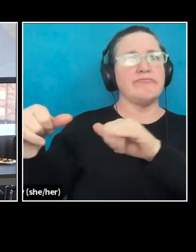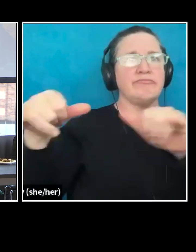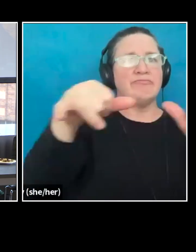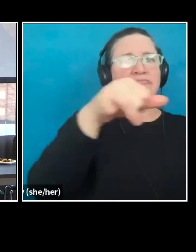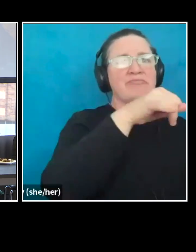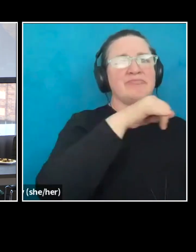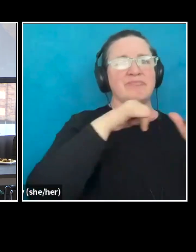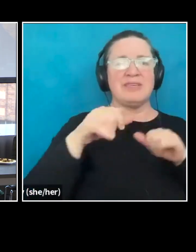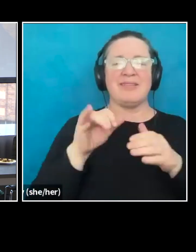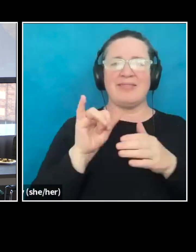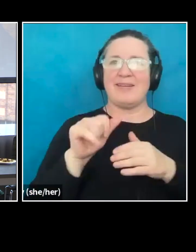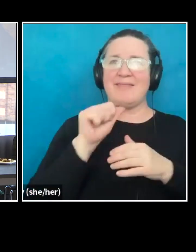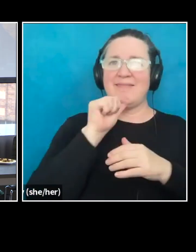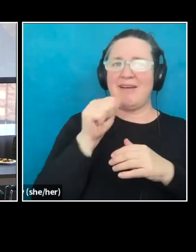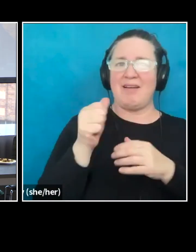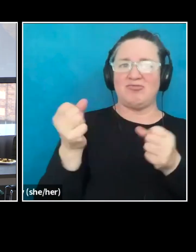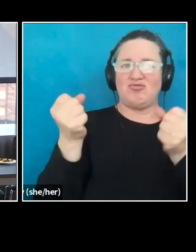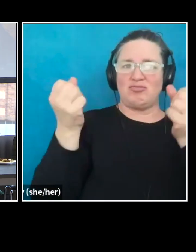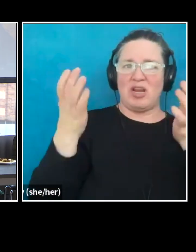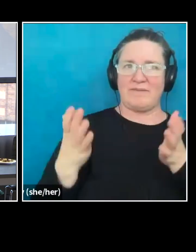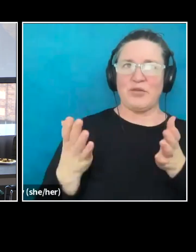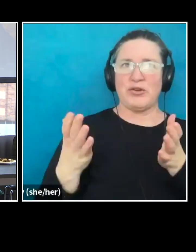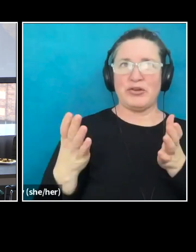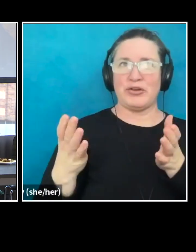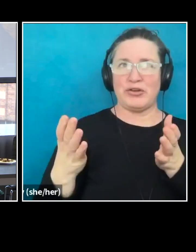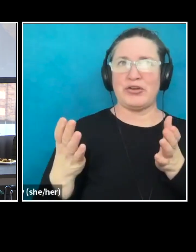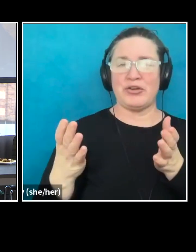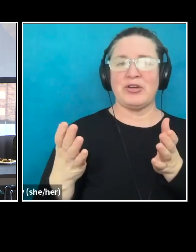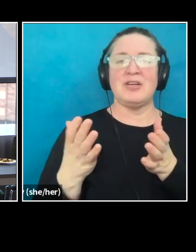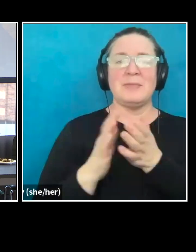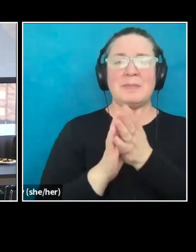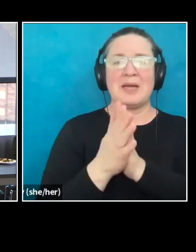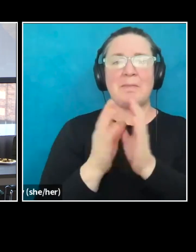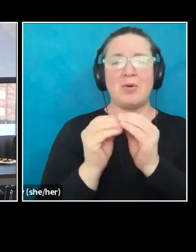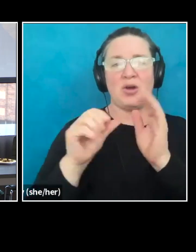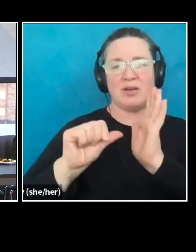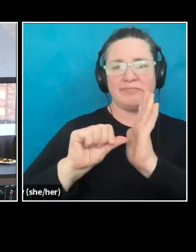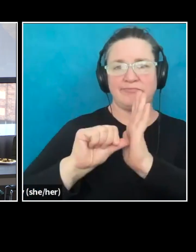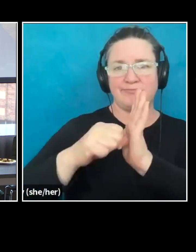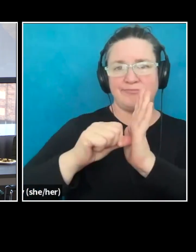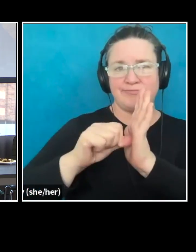of uh the existence of non-drivers as something that's highlighted in a lot of um progressive